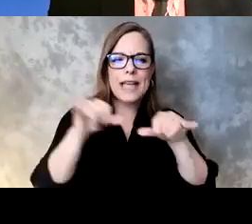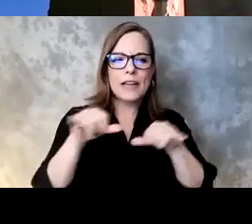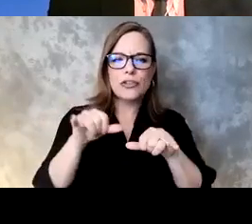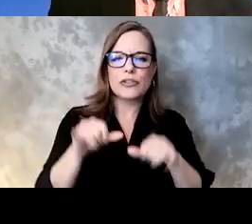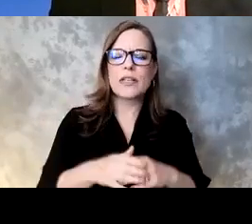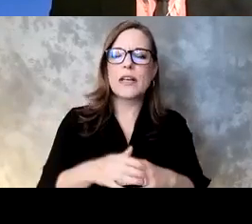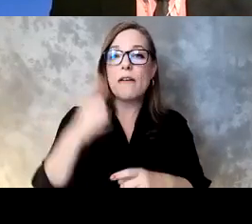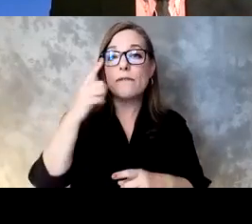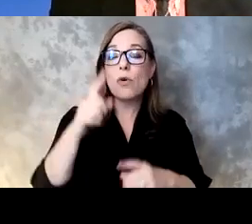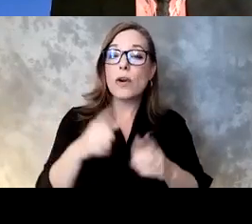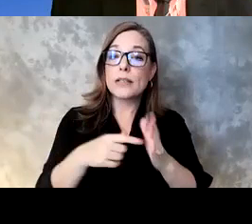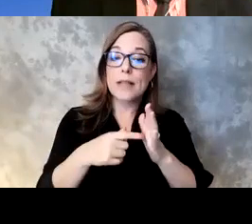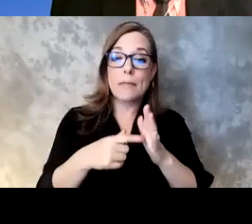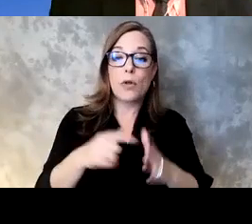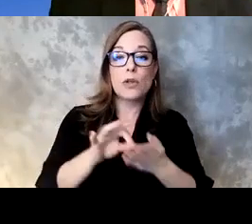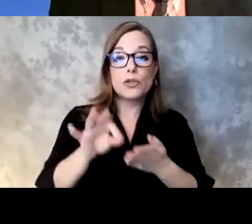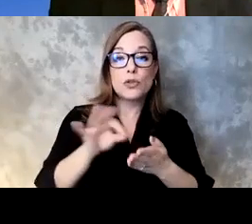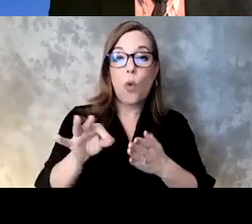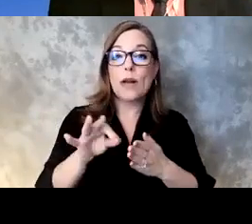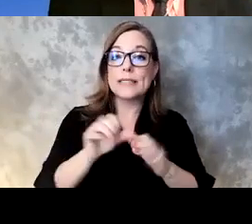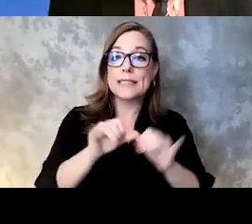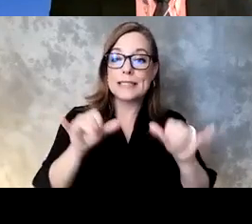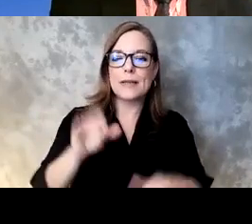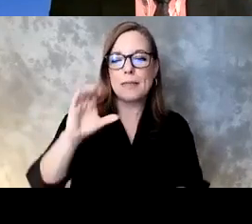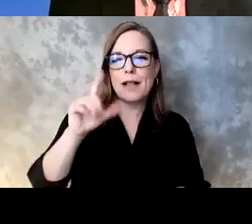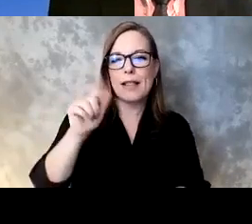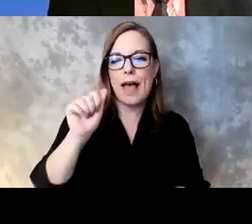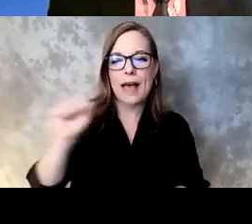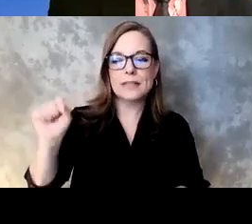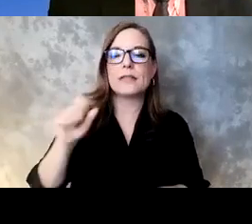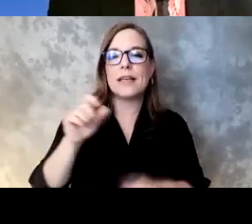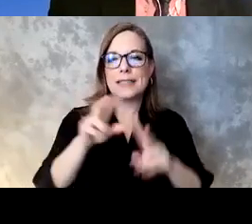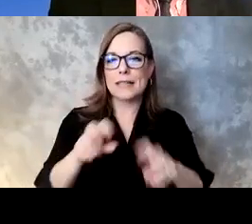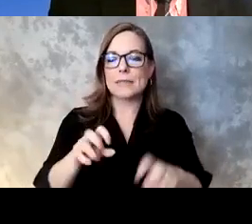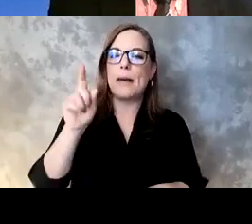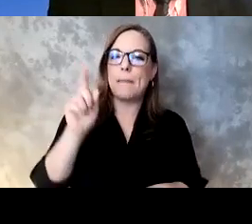Assessment Scoring System or CLASS assessment would have to be conducted by an external